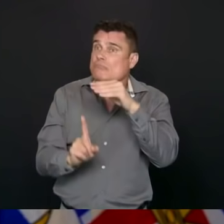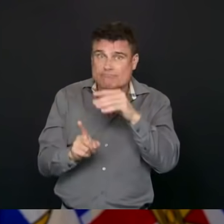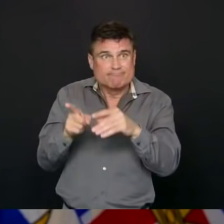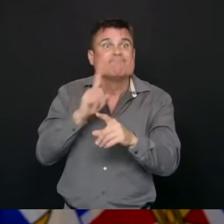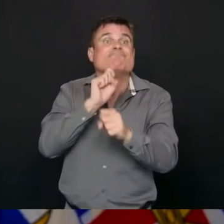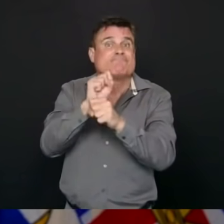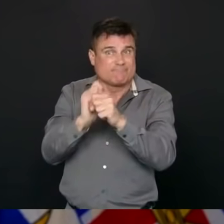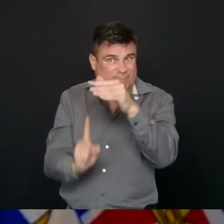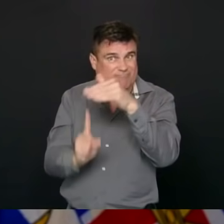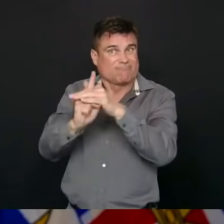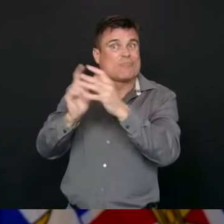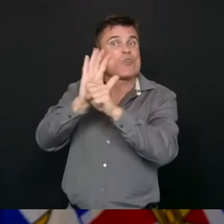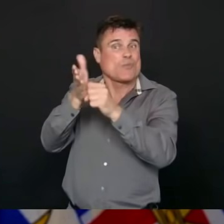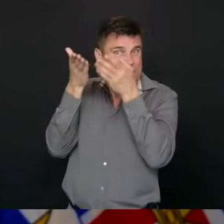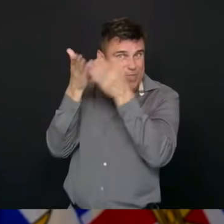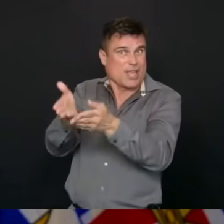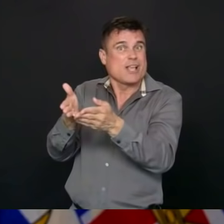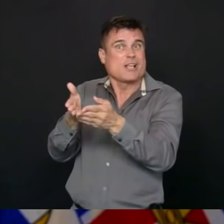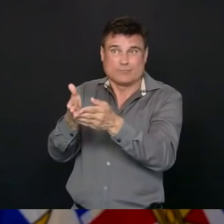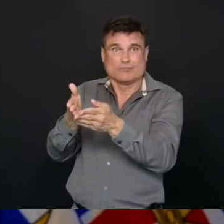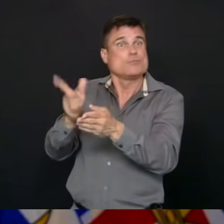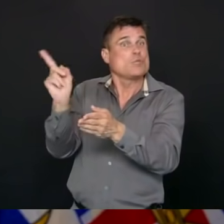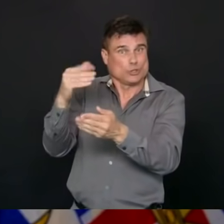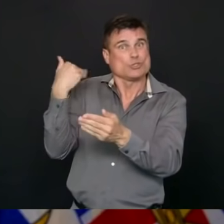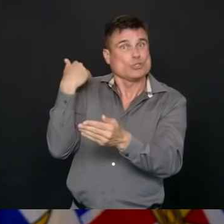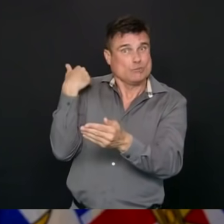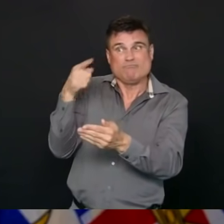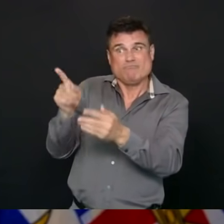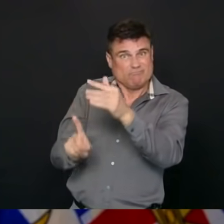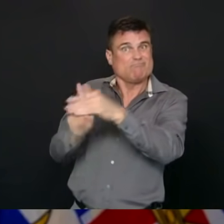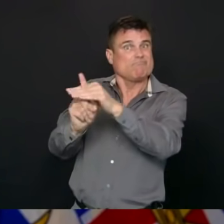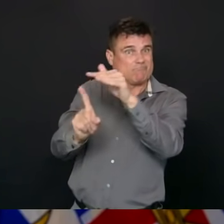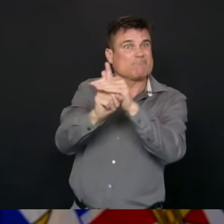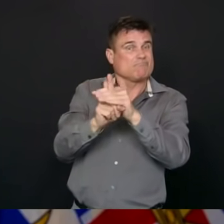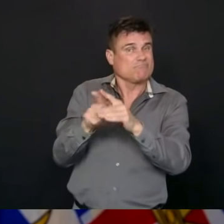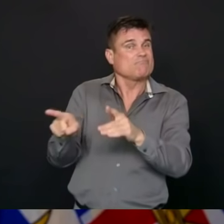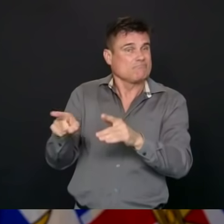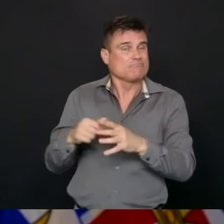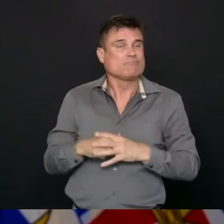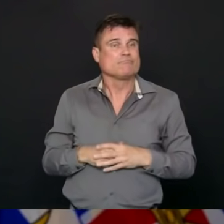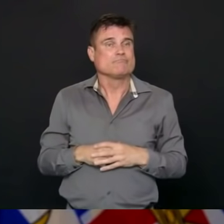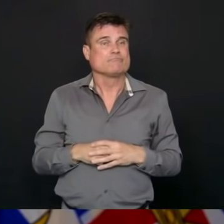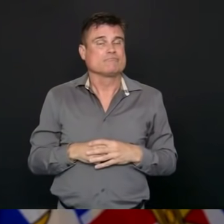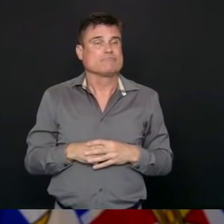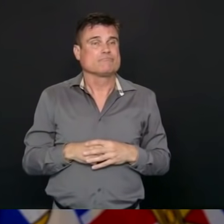and that's why in some areas of the province those facilities were not able to meet the requirements because transmission